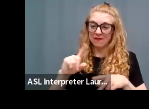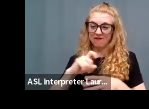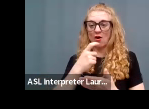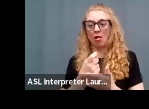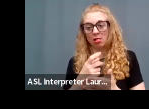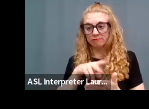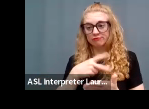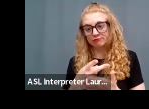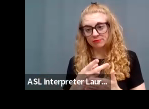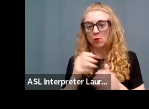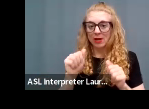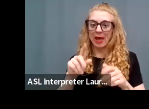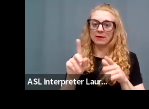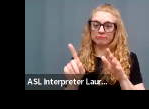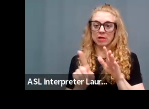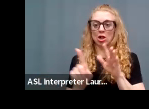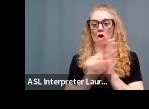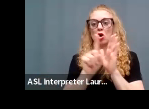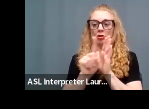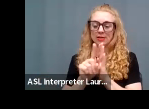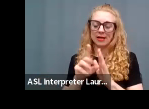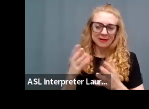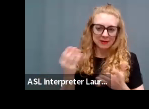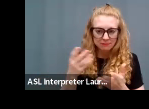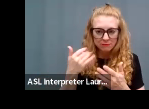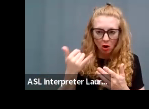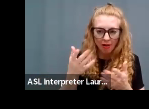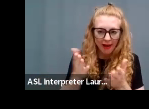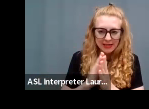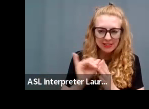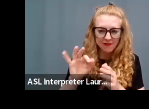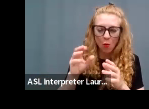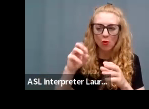alert we can inquire as to the if the person's okay over the smart speaker that kind of stuff